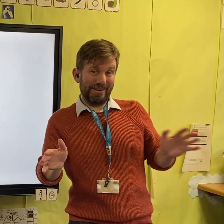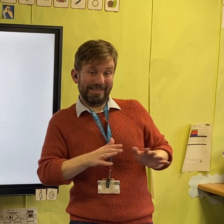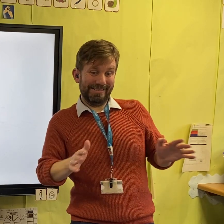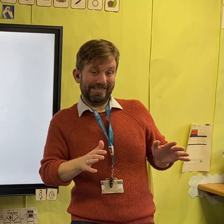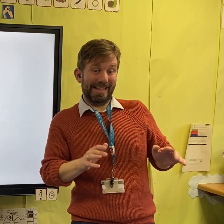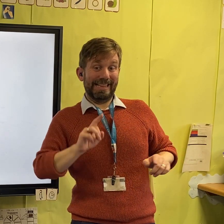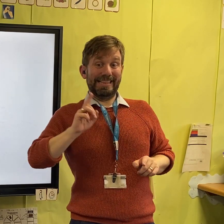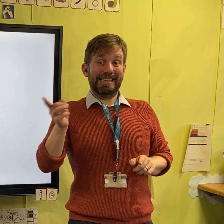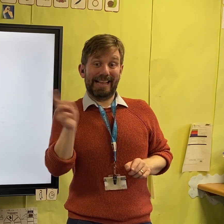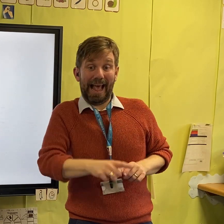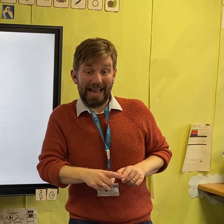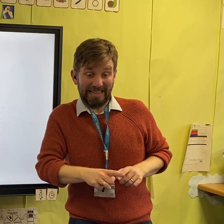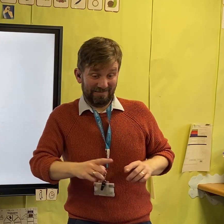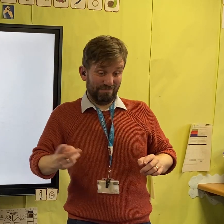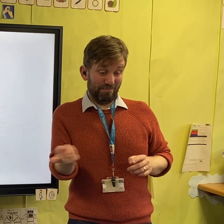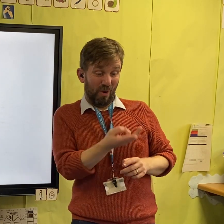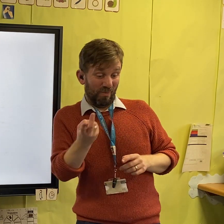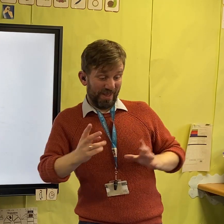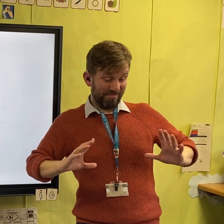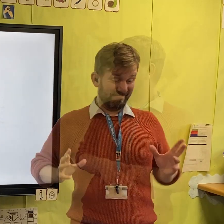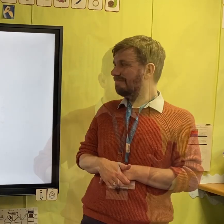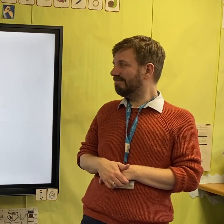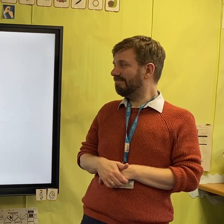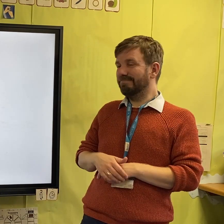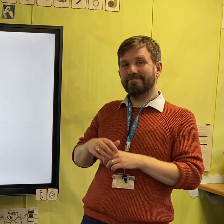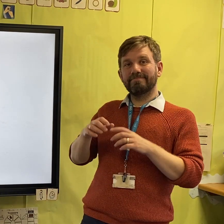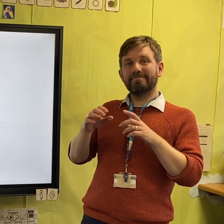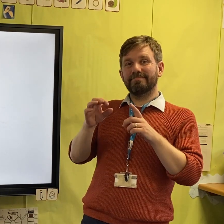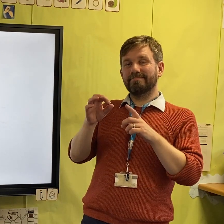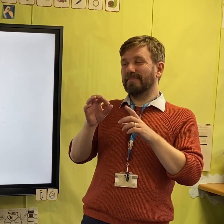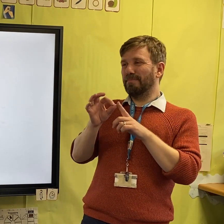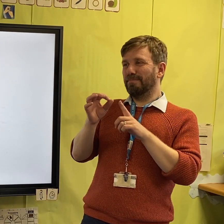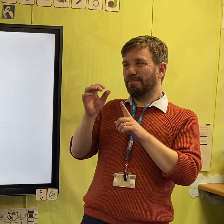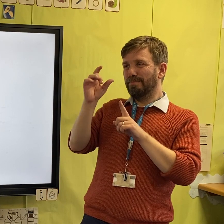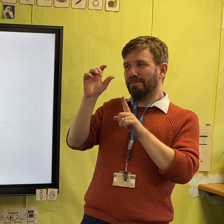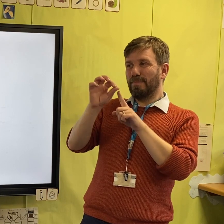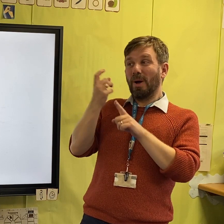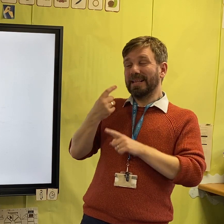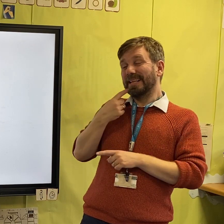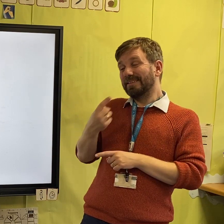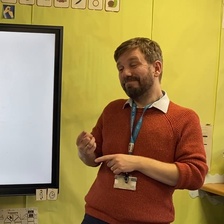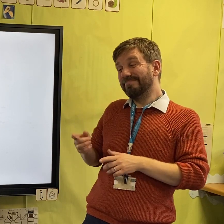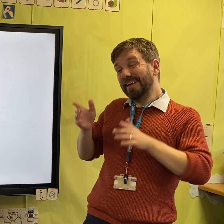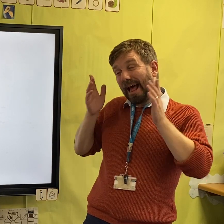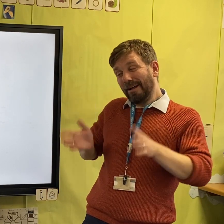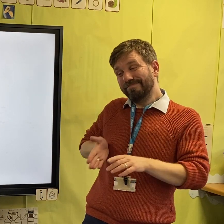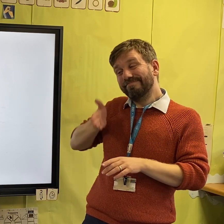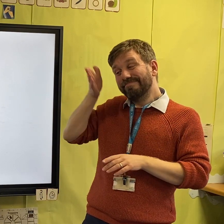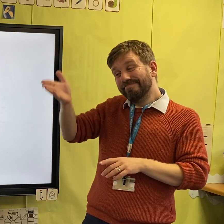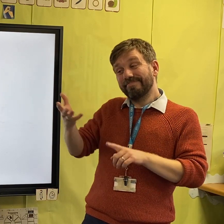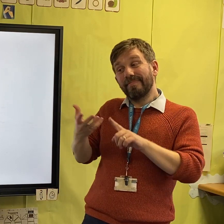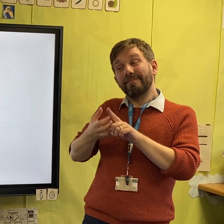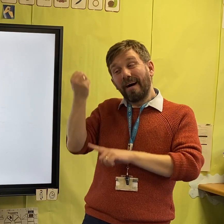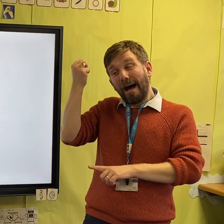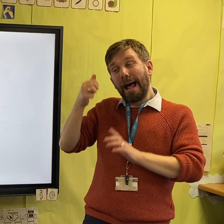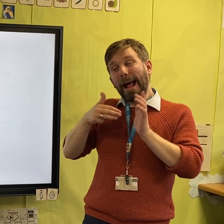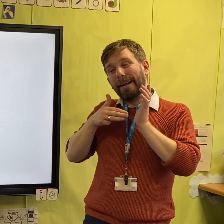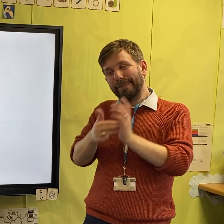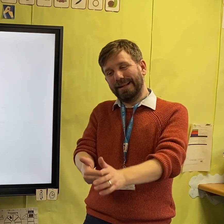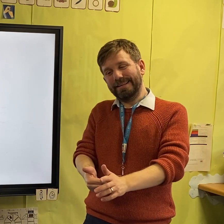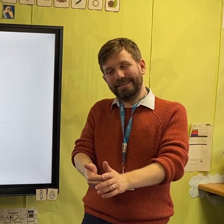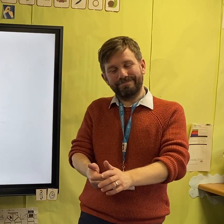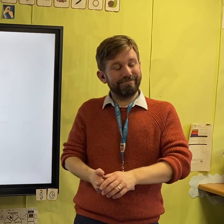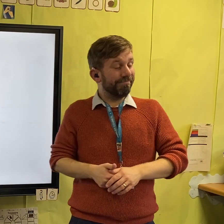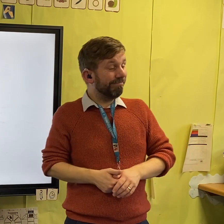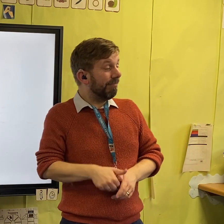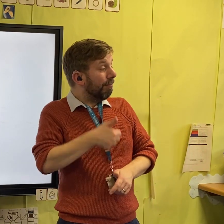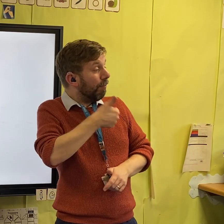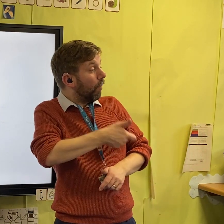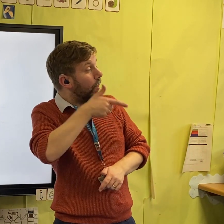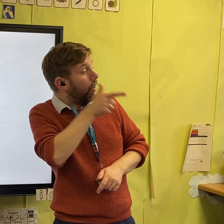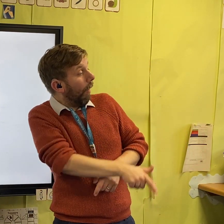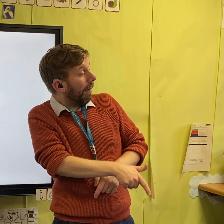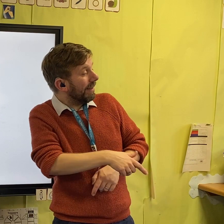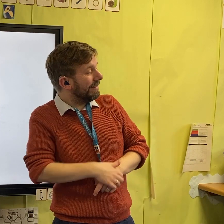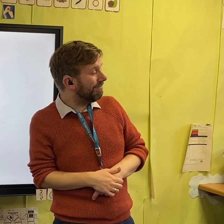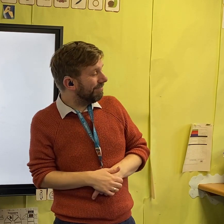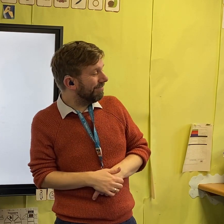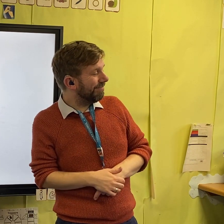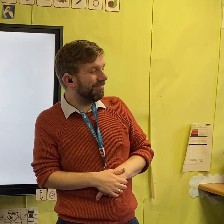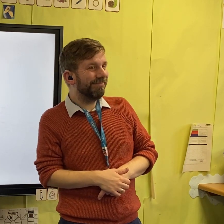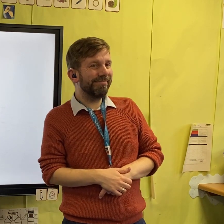they built a snow seal cub so Pipkin said I really have to go. I have to find my million